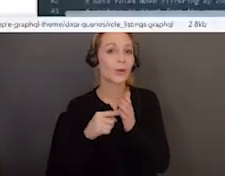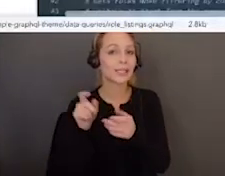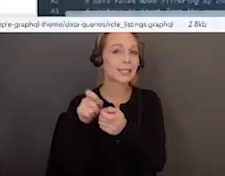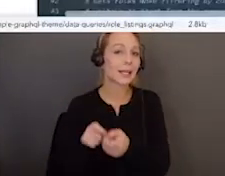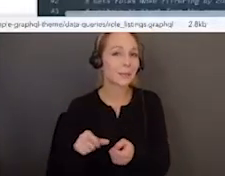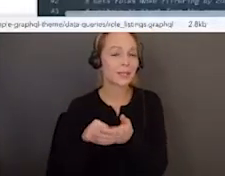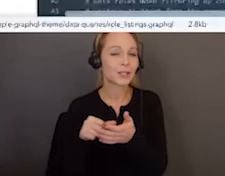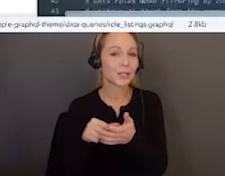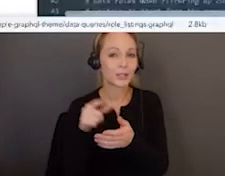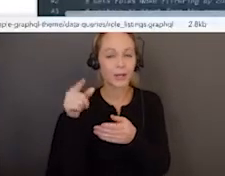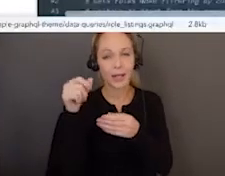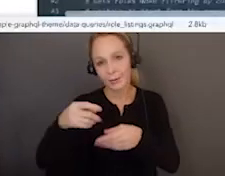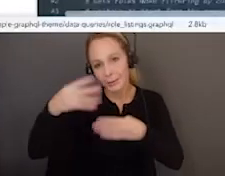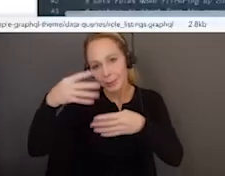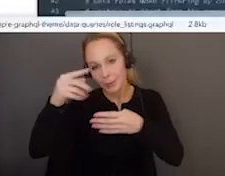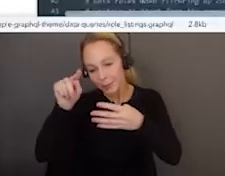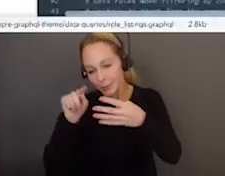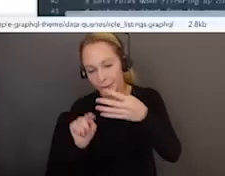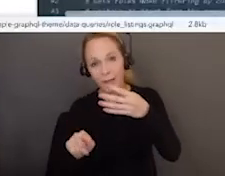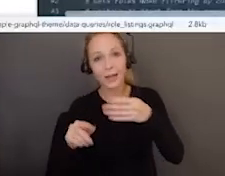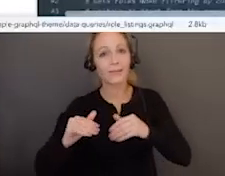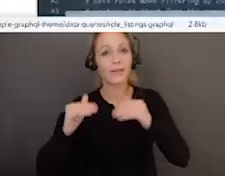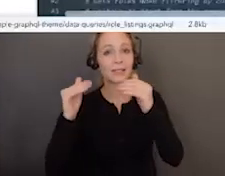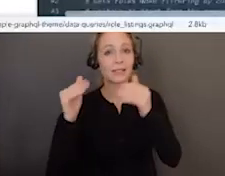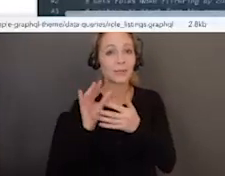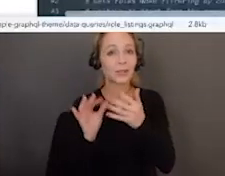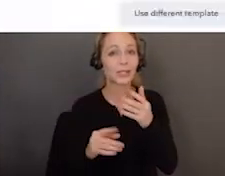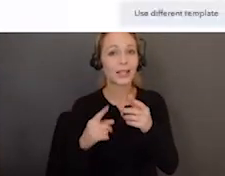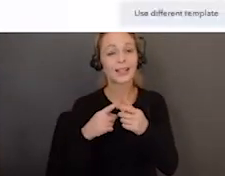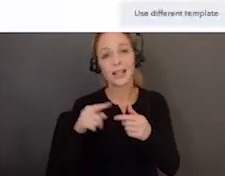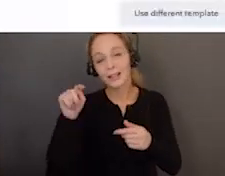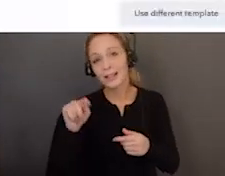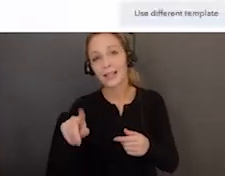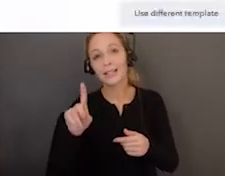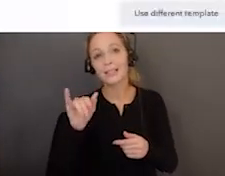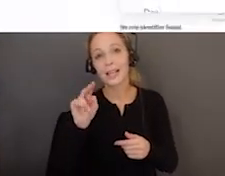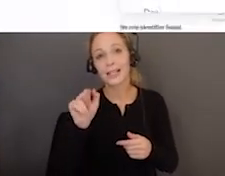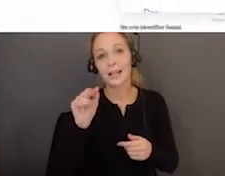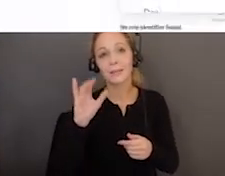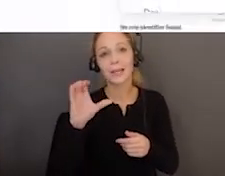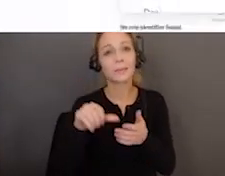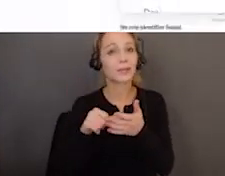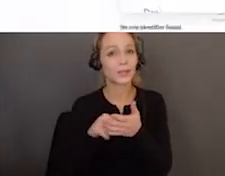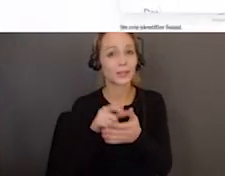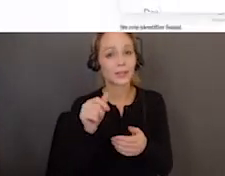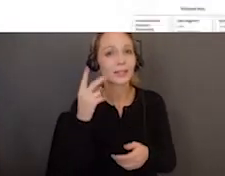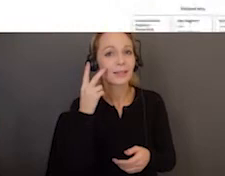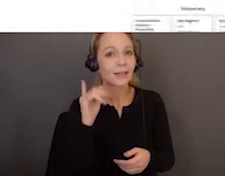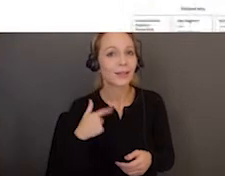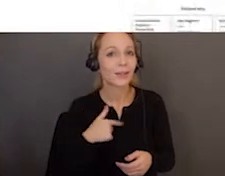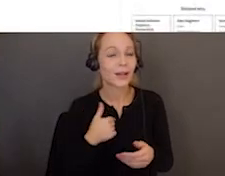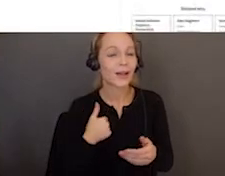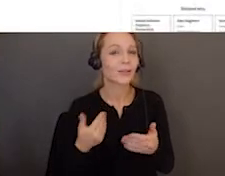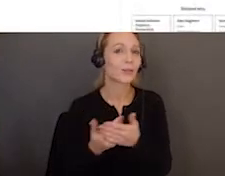DETAILS PAGE AND WE SCROLL DOWN TO ADVANCED OPTIONS AND FURTHER TO DYNAMIC PAGES, YOU CAN SEE HERE THAT WE HAVE